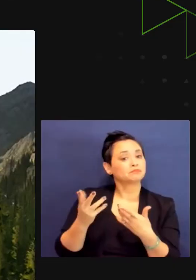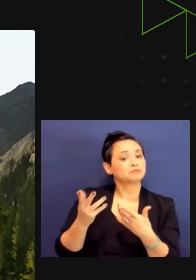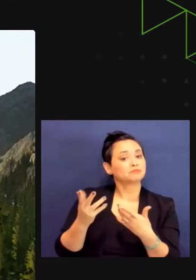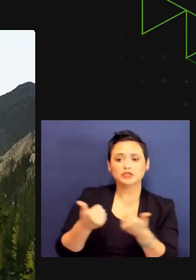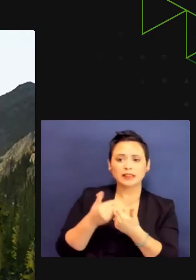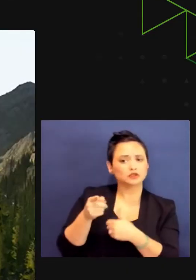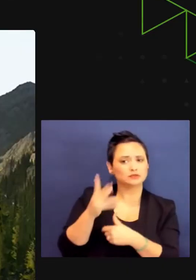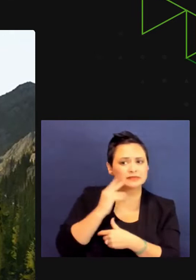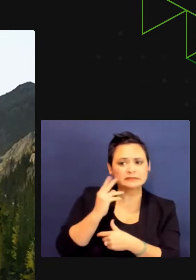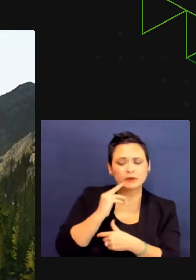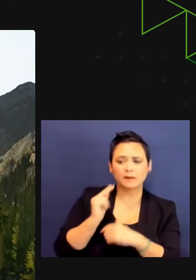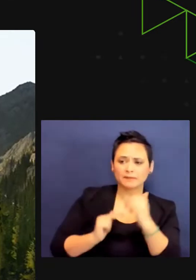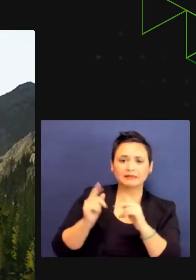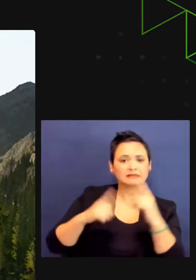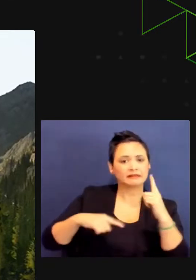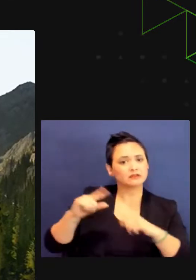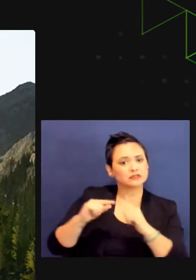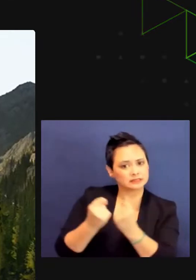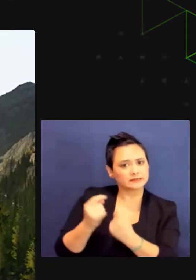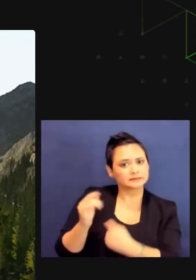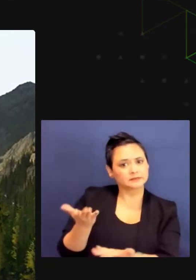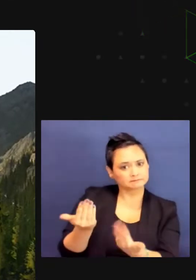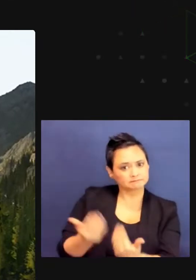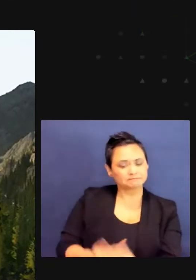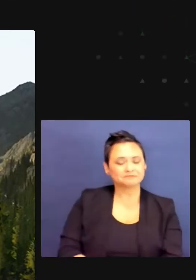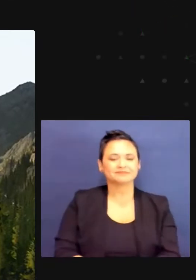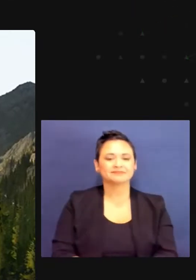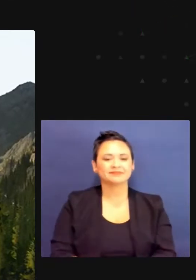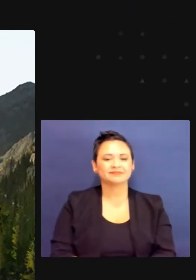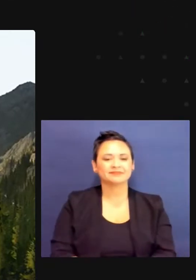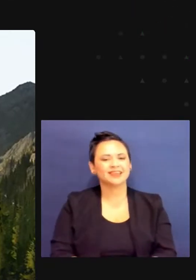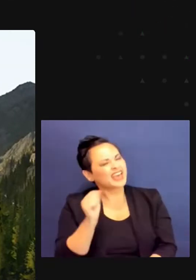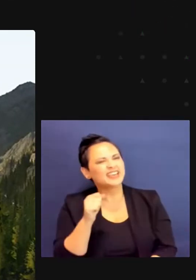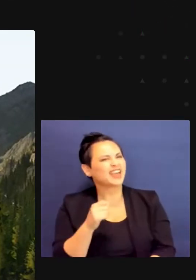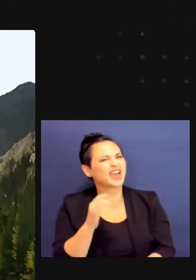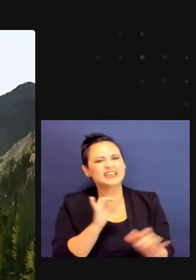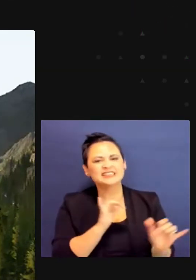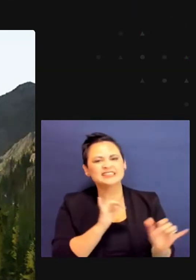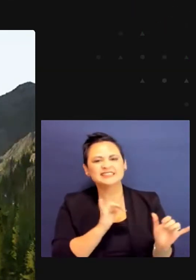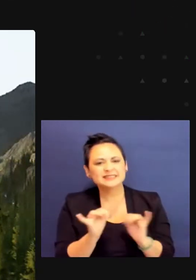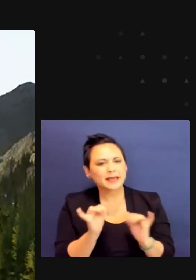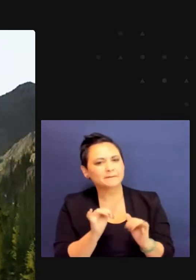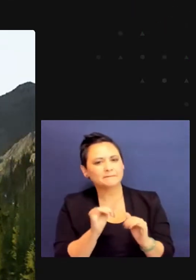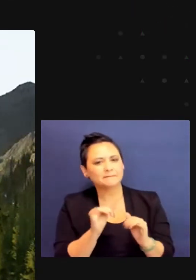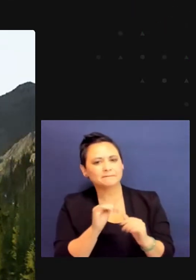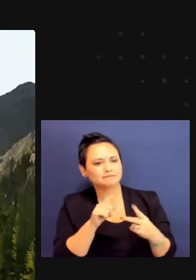Yeah, I mean, to echo some of the things that both Bonnie and Kate mentioned, you know, one of our challenges,